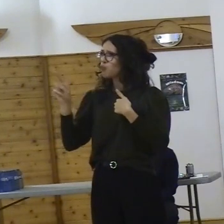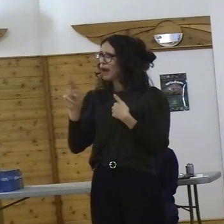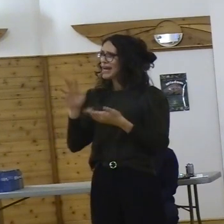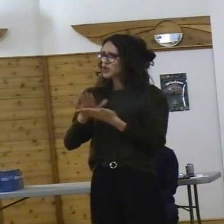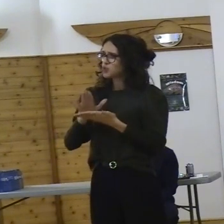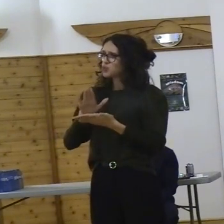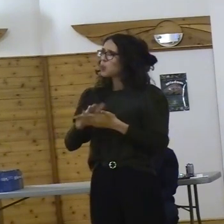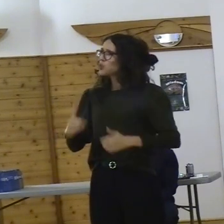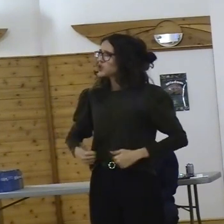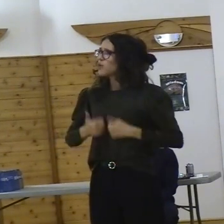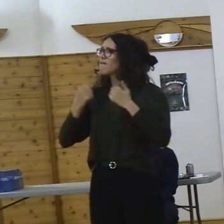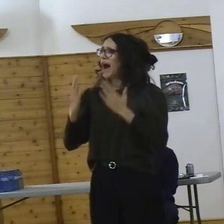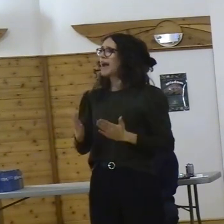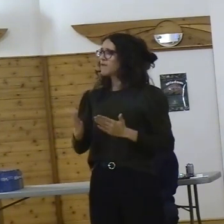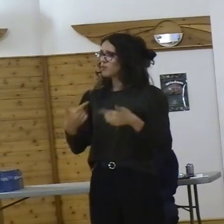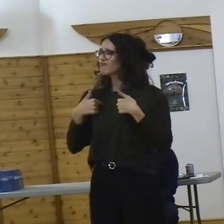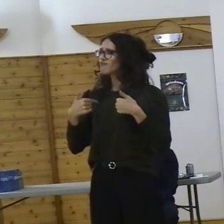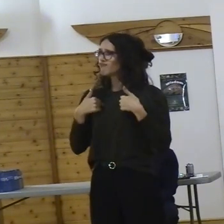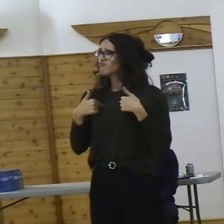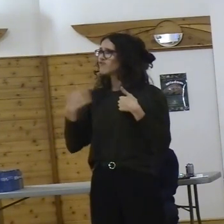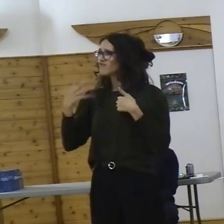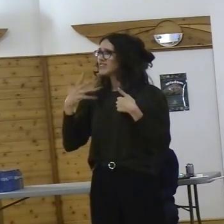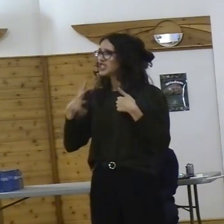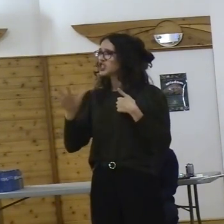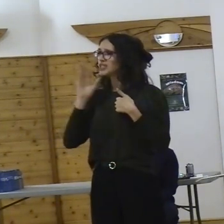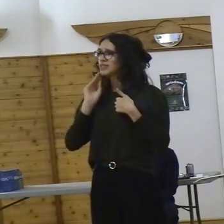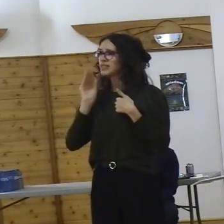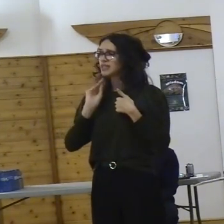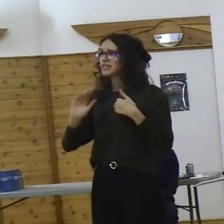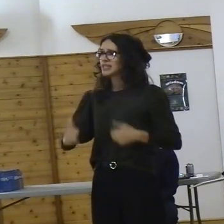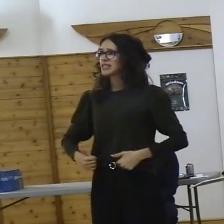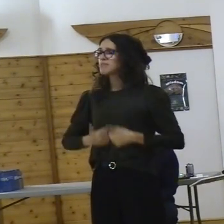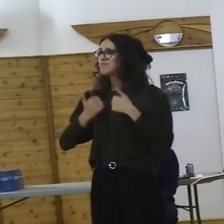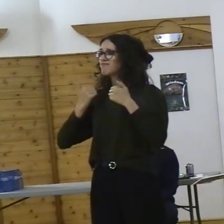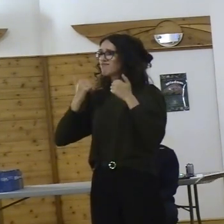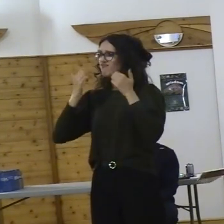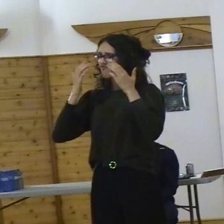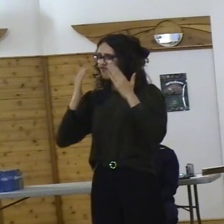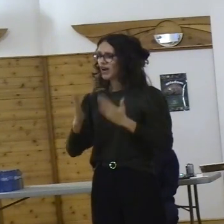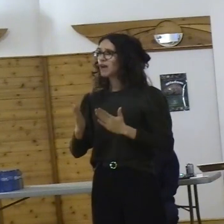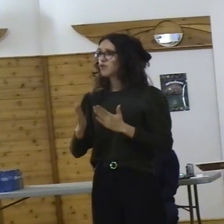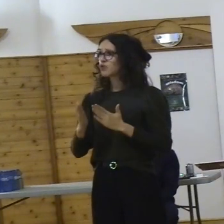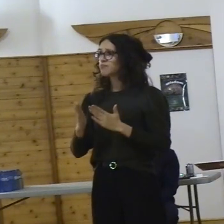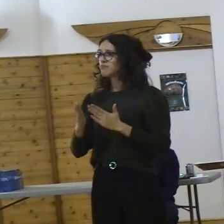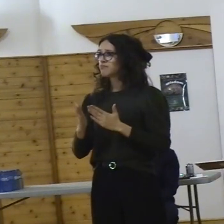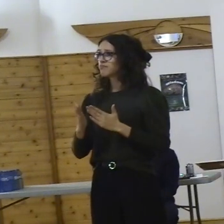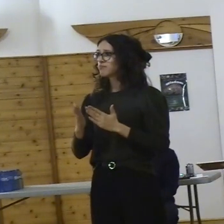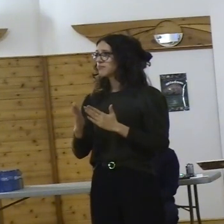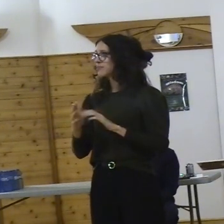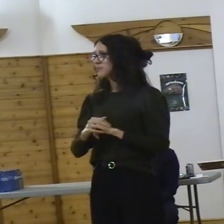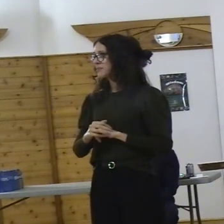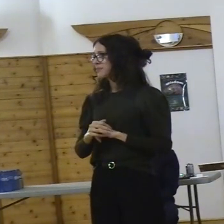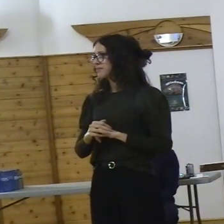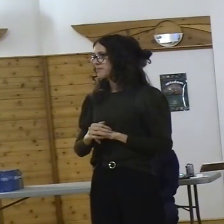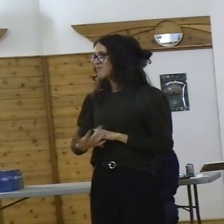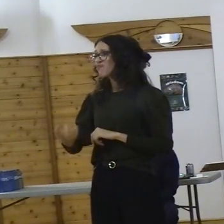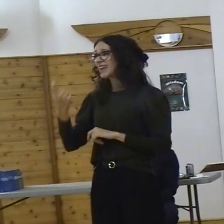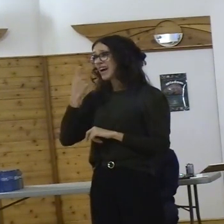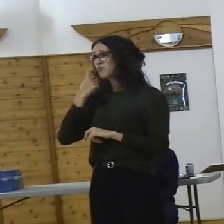I just got back from my residential school I used to go to.